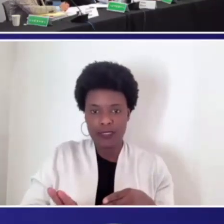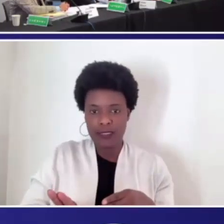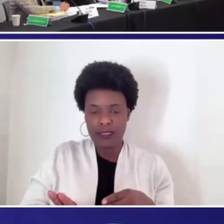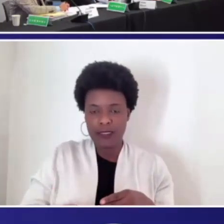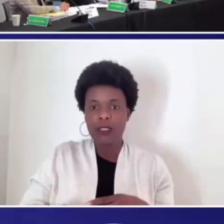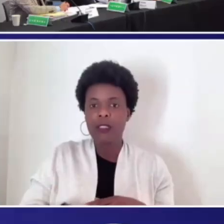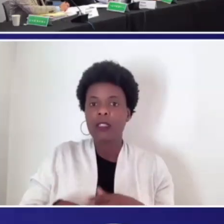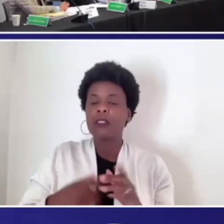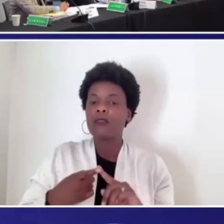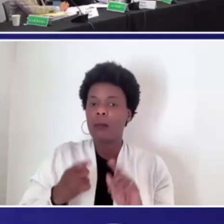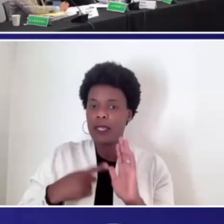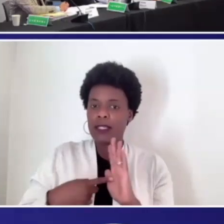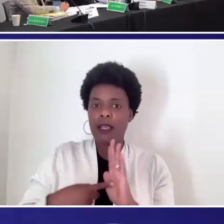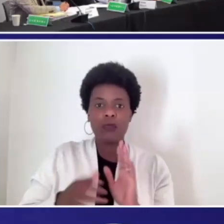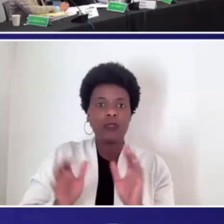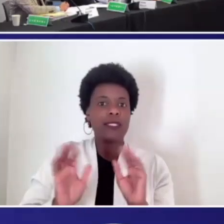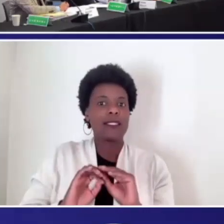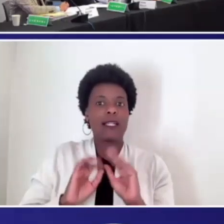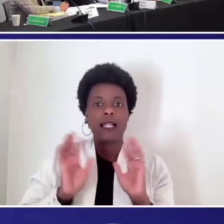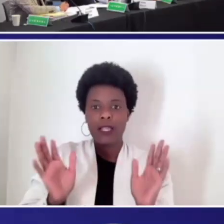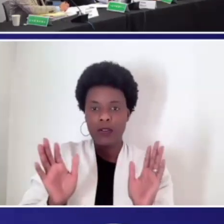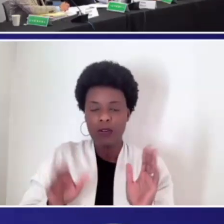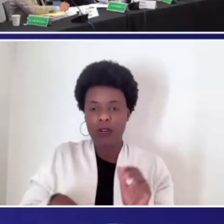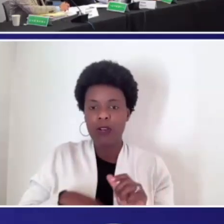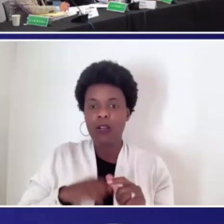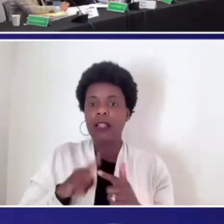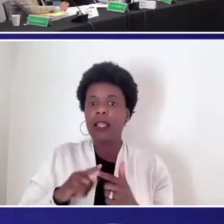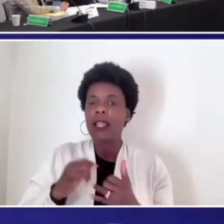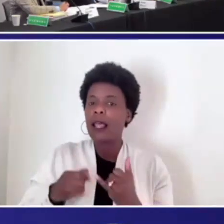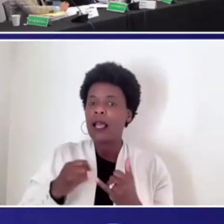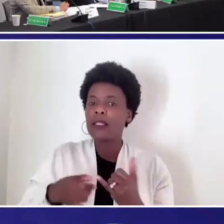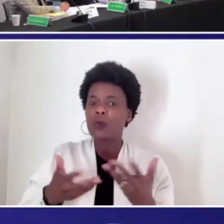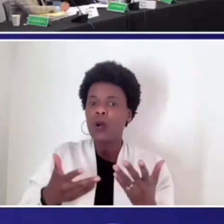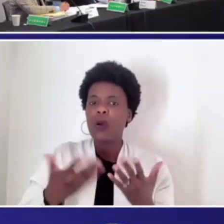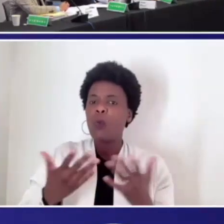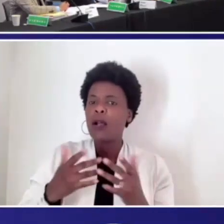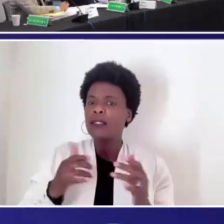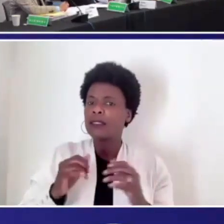that's very clear. And then you have this last question of what's substantially similar. And I would say,